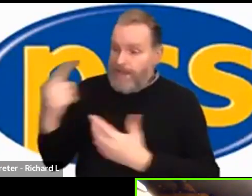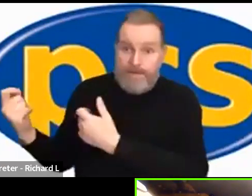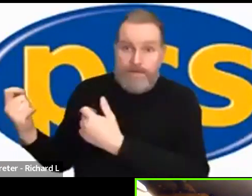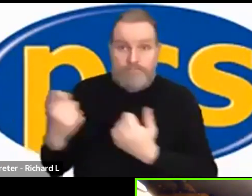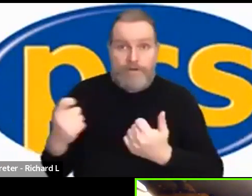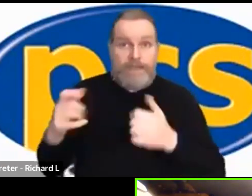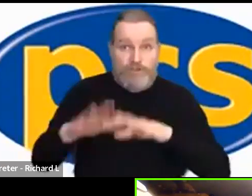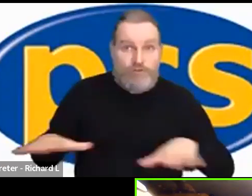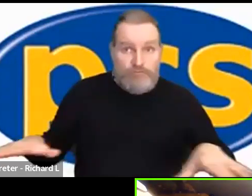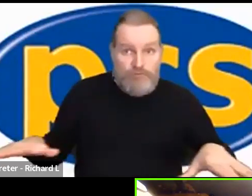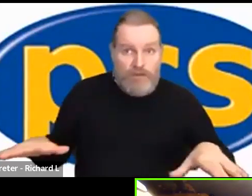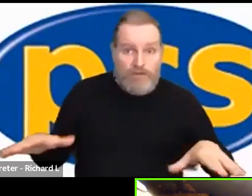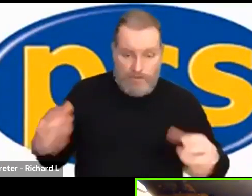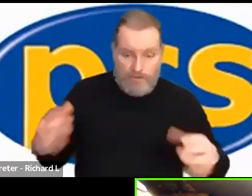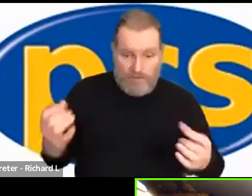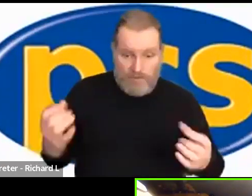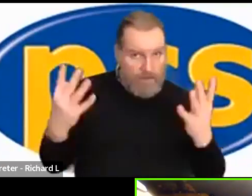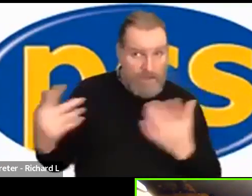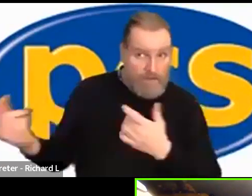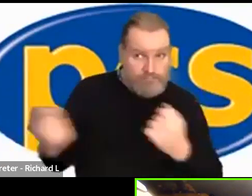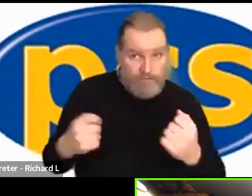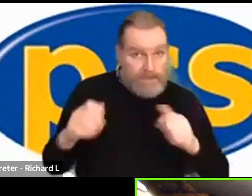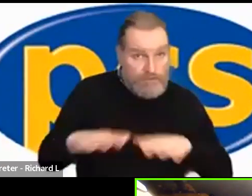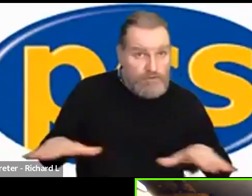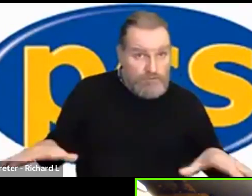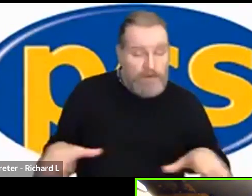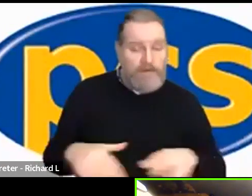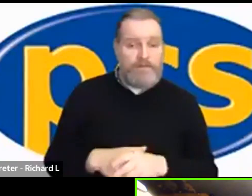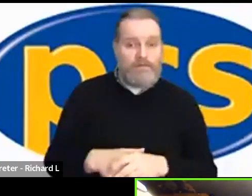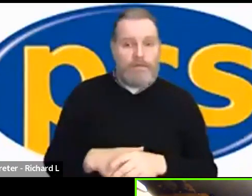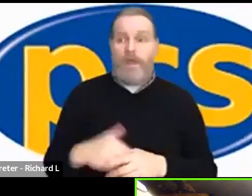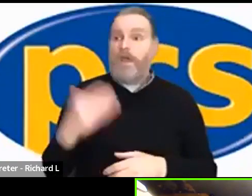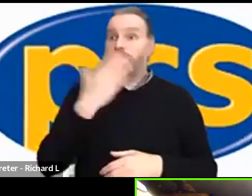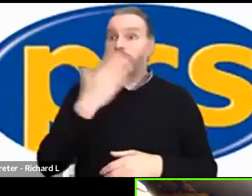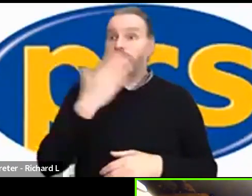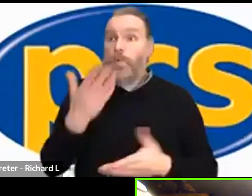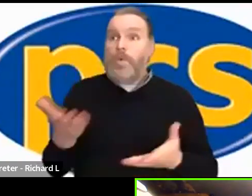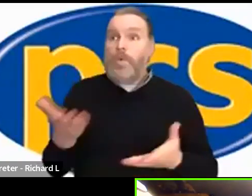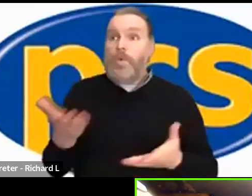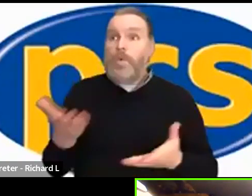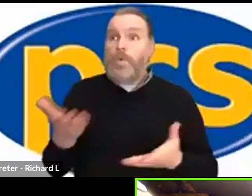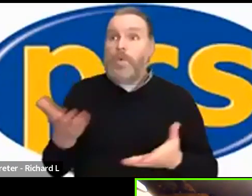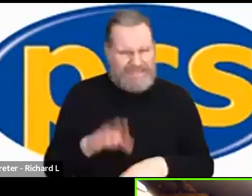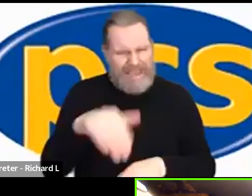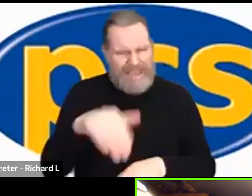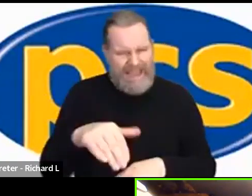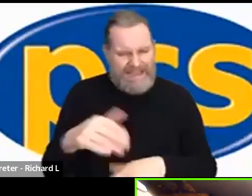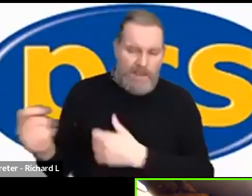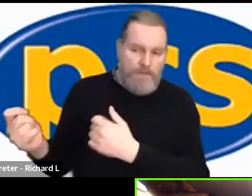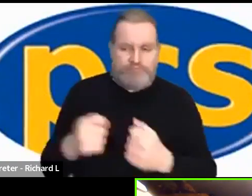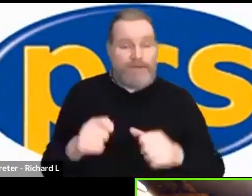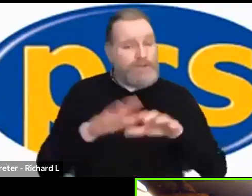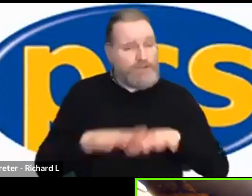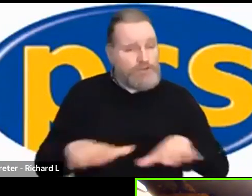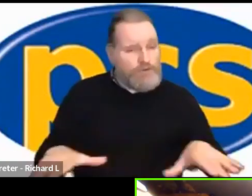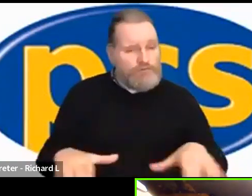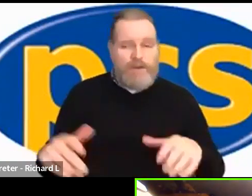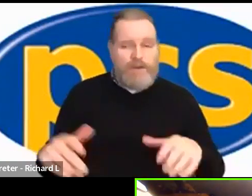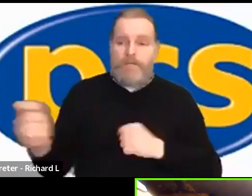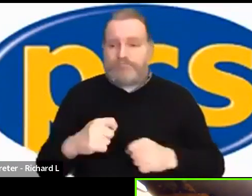as teachers are striking, can we bring our children along to the along to the picket as schools could be closed and could be closed, and that is absolutely d that's that is absolutely, I think people bring animals. They bring children and